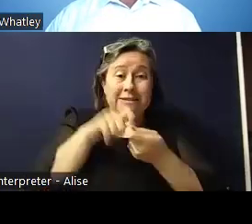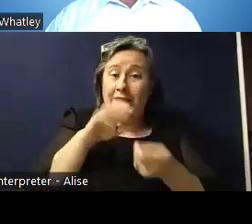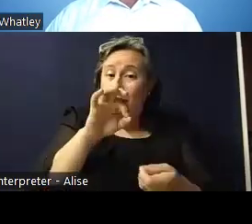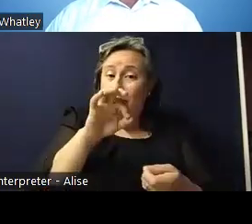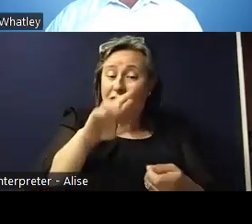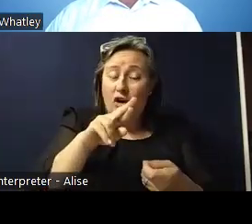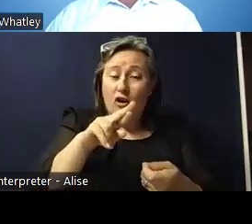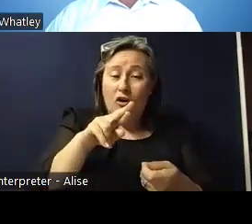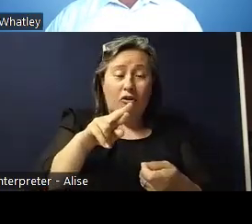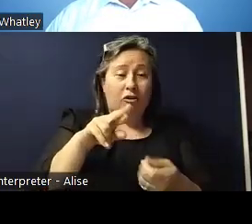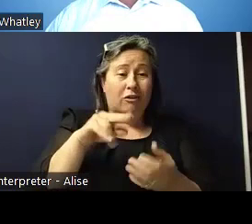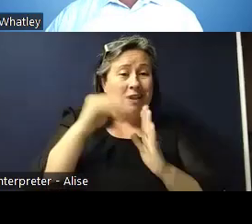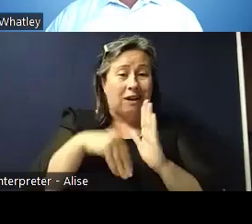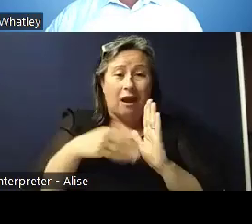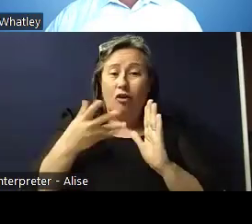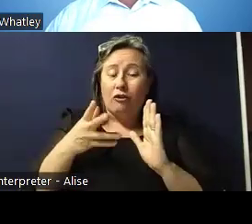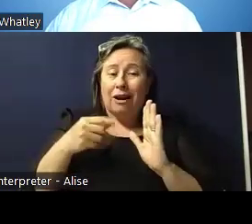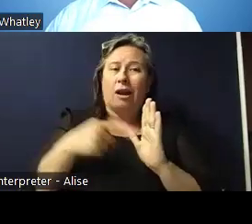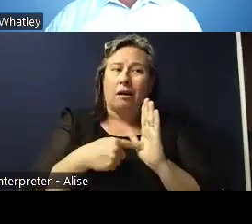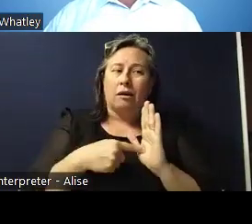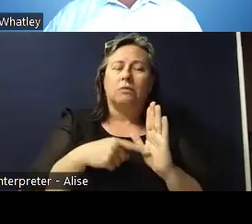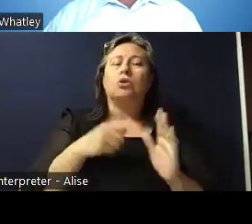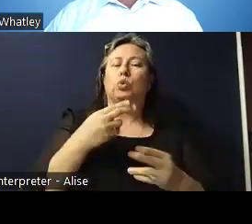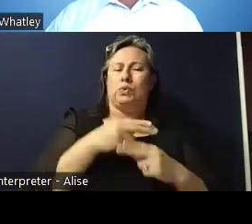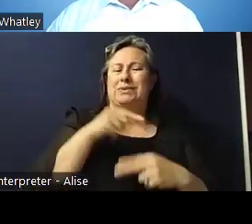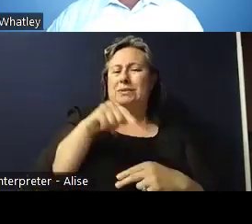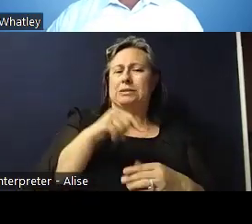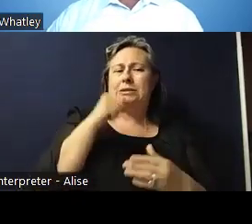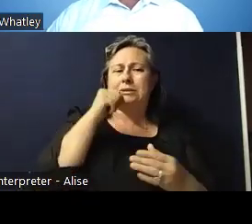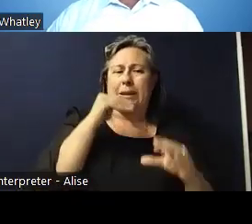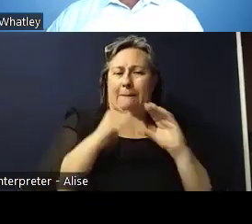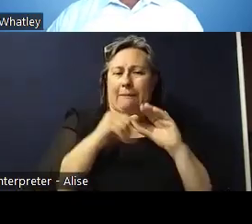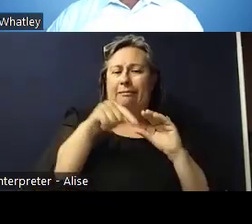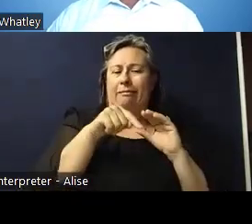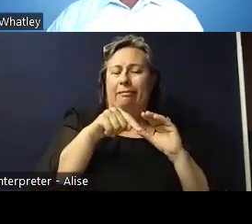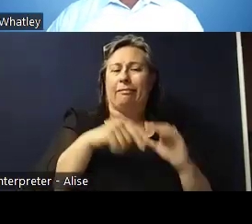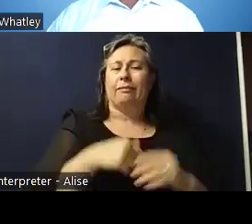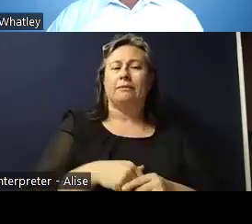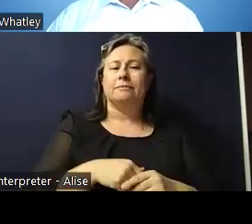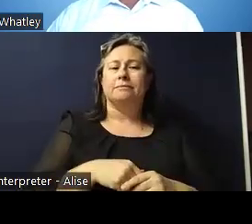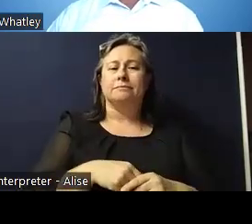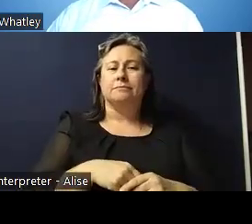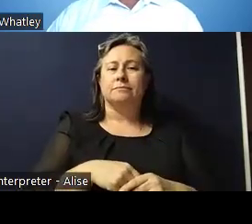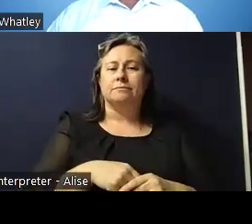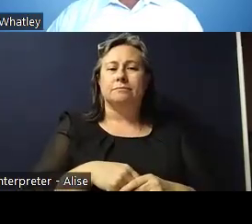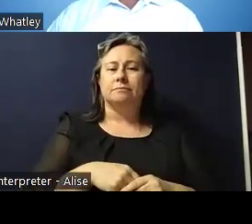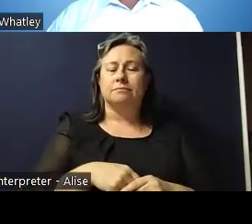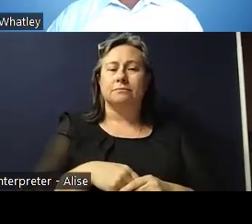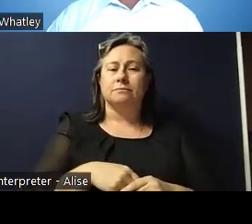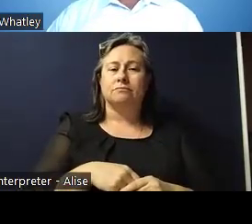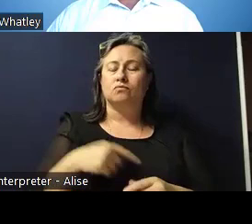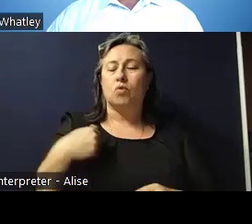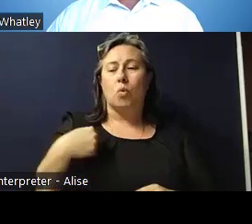please reach out to us using this mailbox, very eager to hear from you, want to provide support.